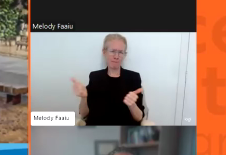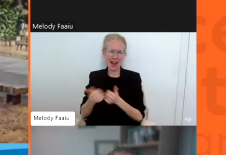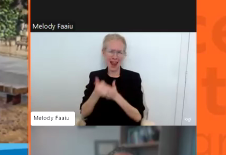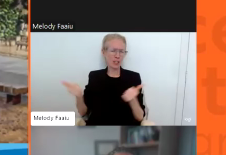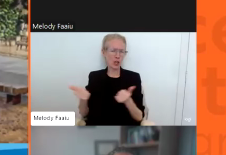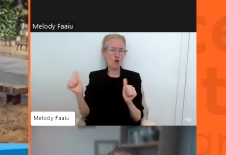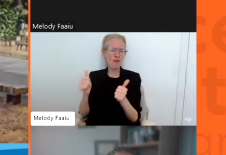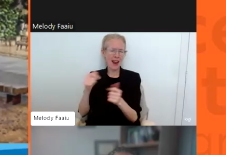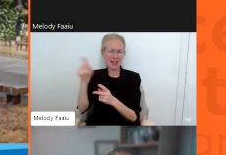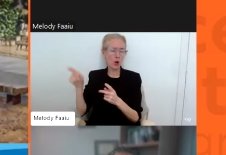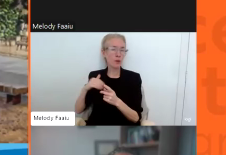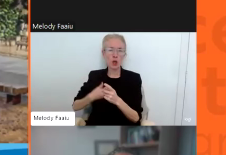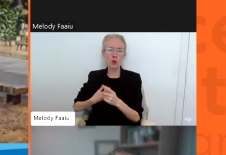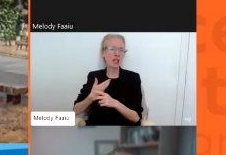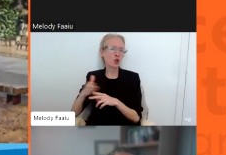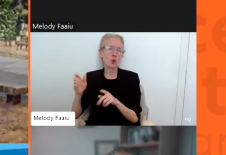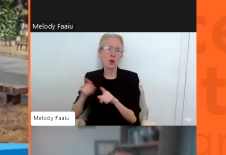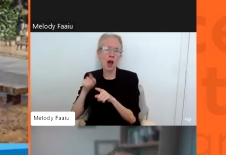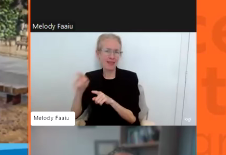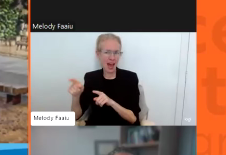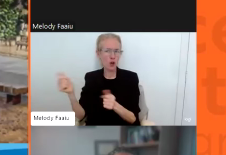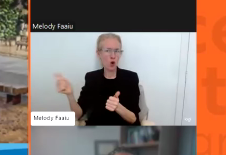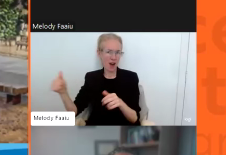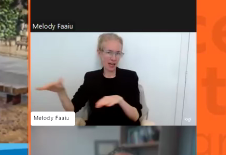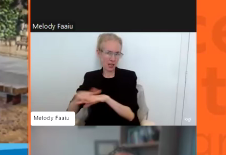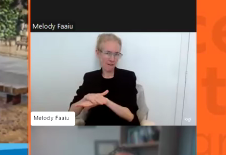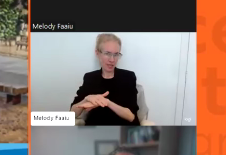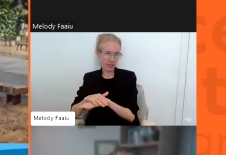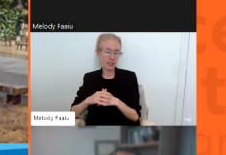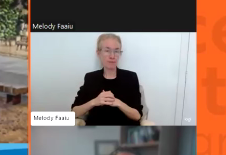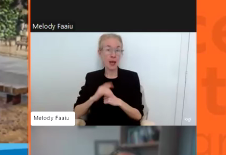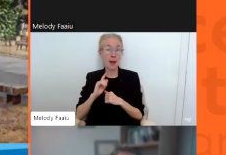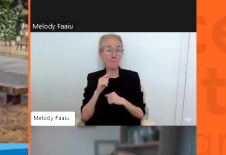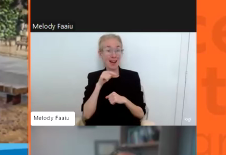don't need any more. What we are doing is saying, what does best